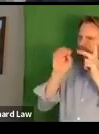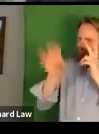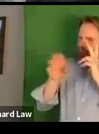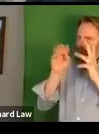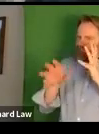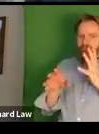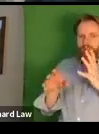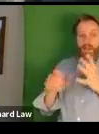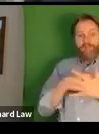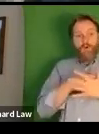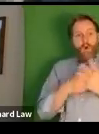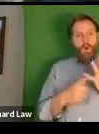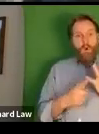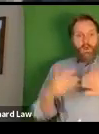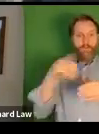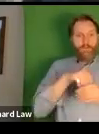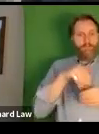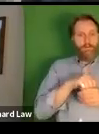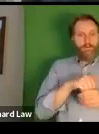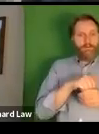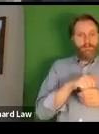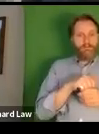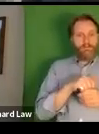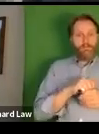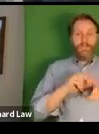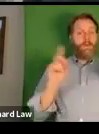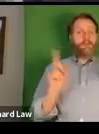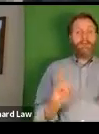all members including people who subsequently leave the civil service